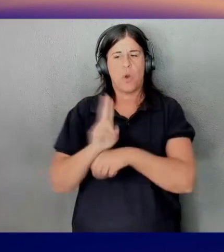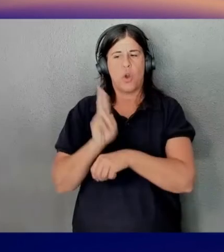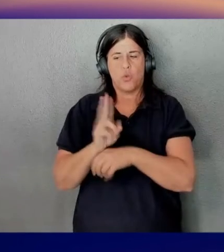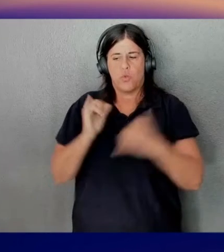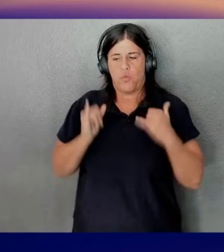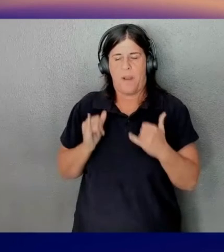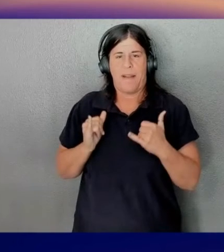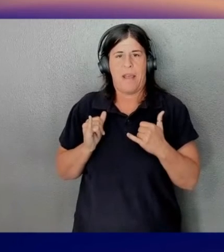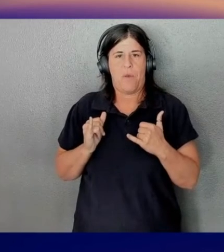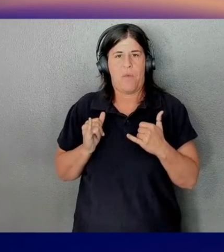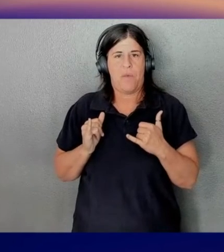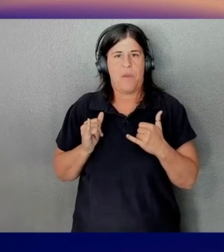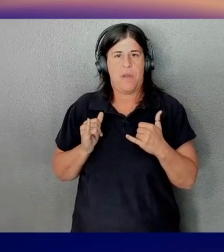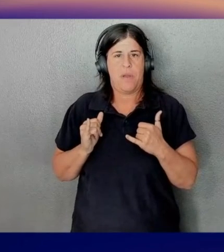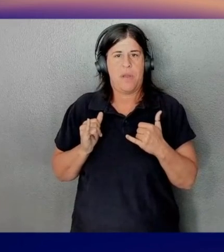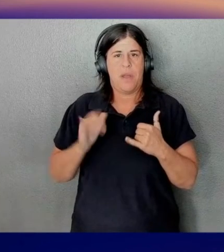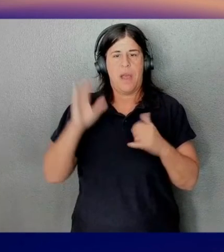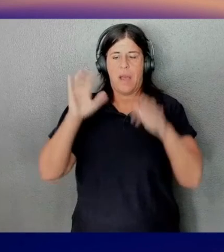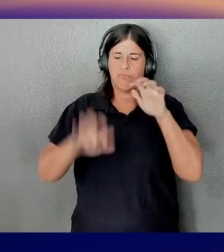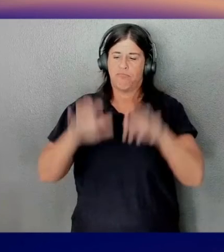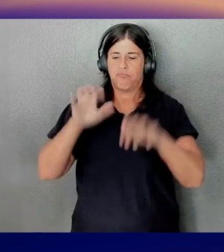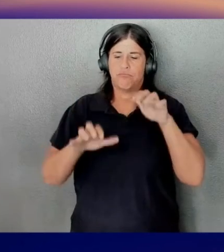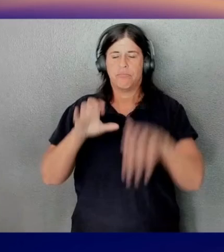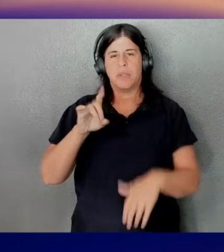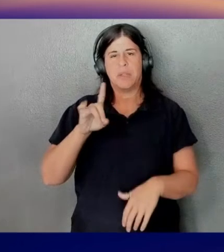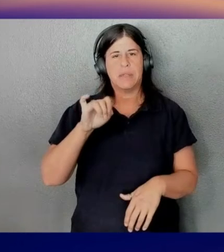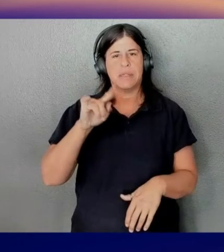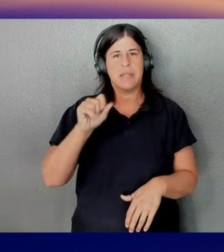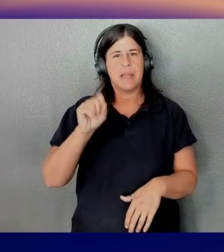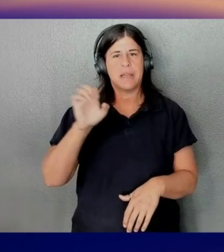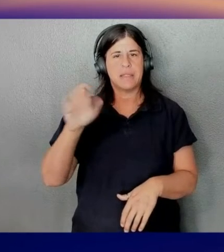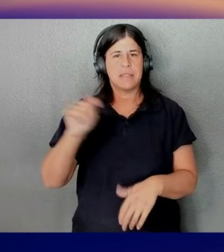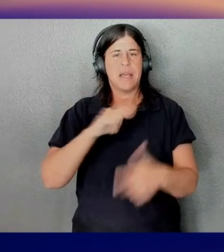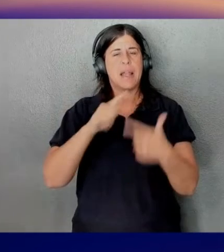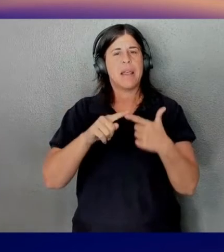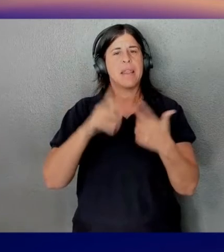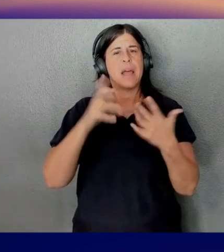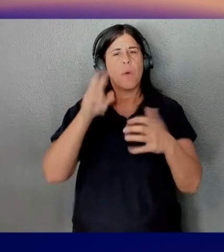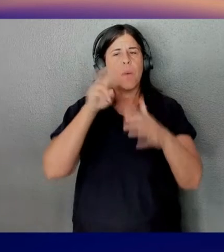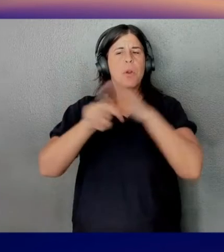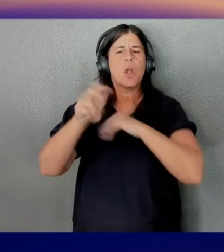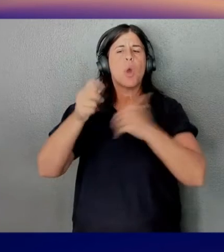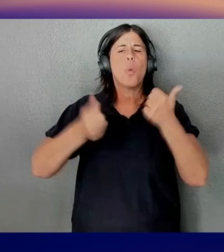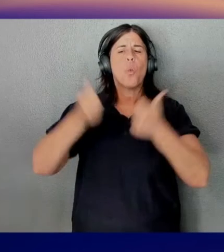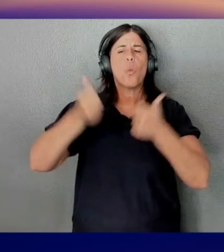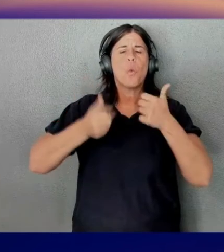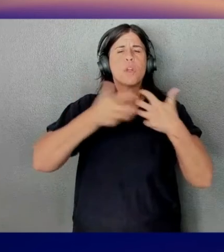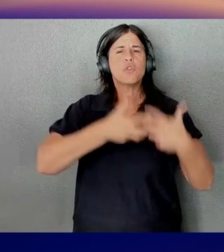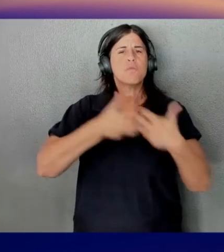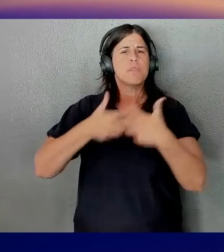And I will import that dataset. And I want to predict which of these machines are at risk of failure or not.